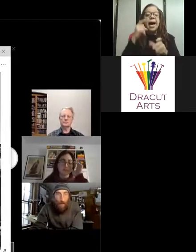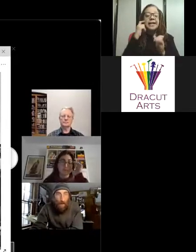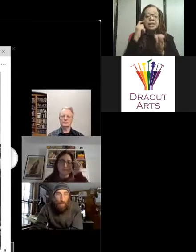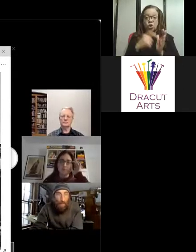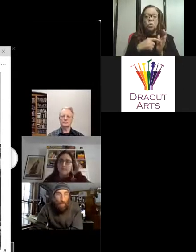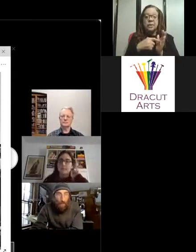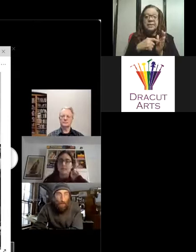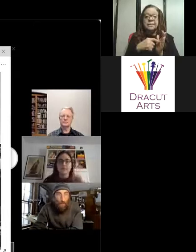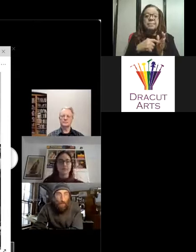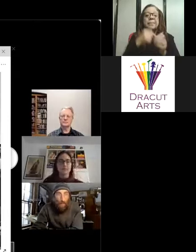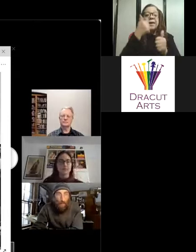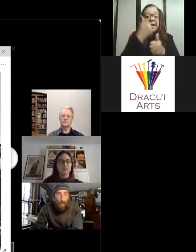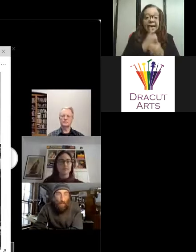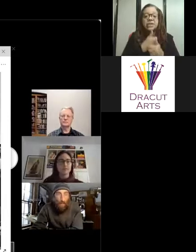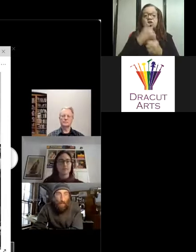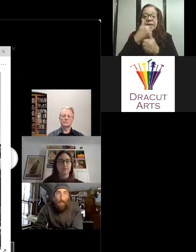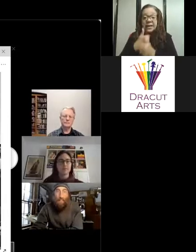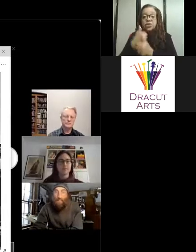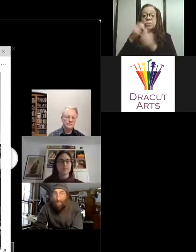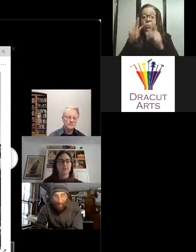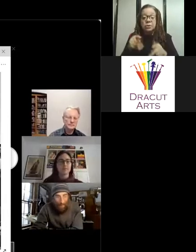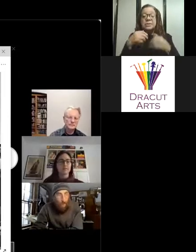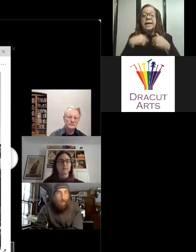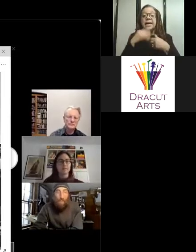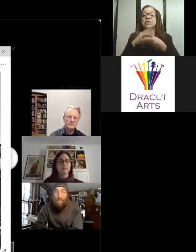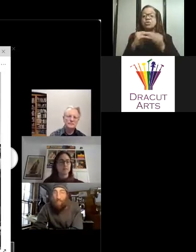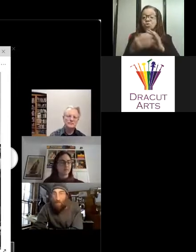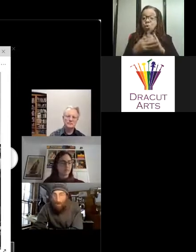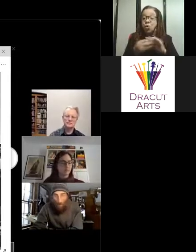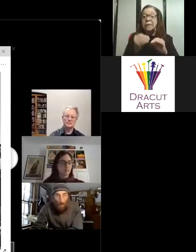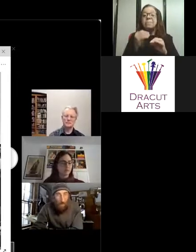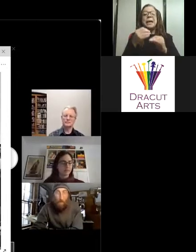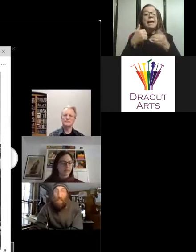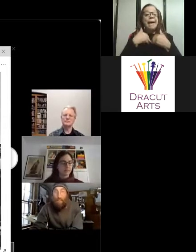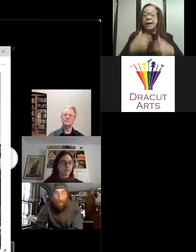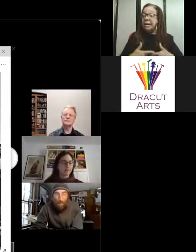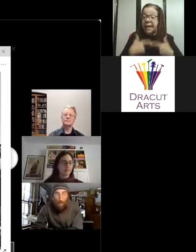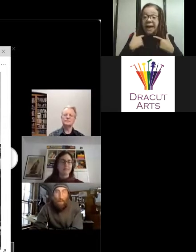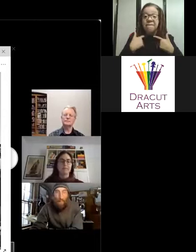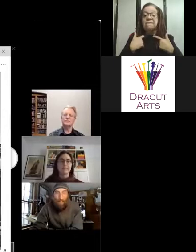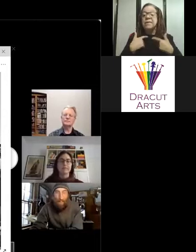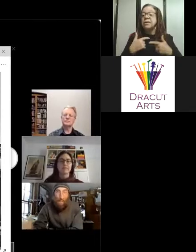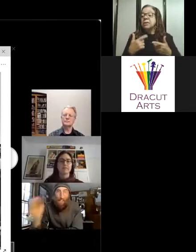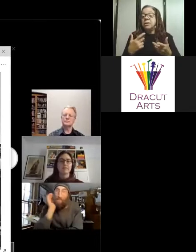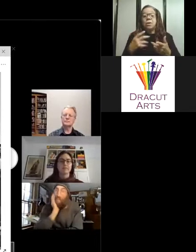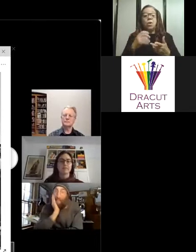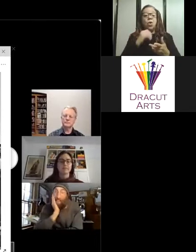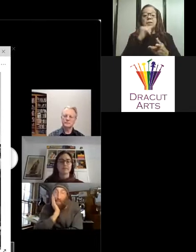had a story like, or equivalent to, or totally unlike but on the same scale as